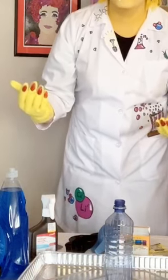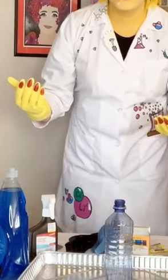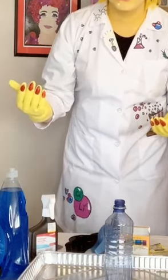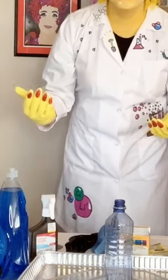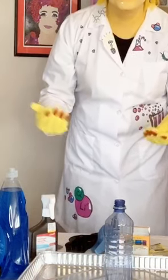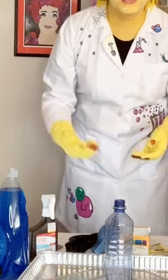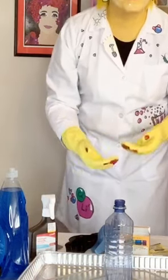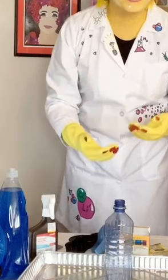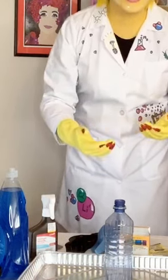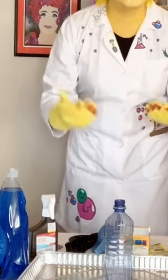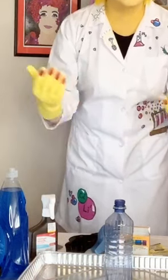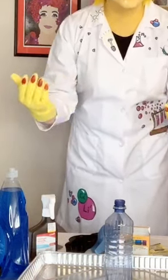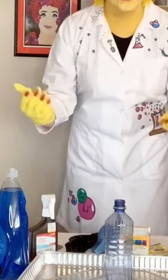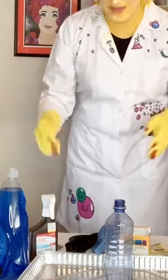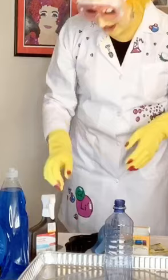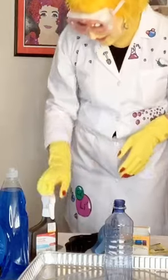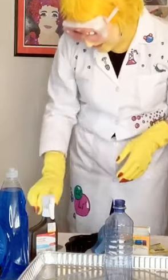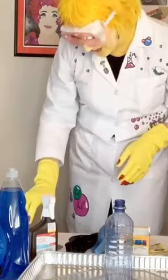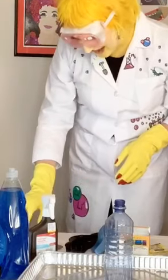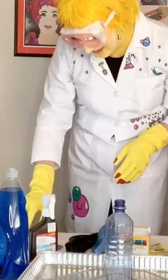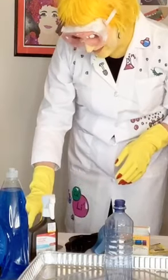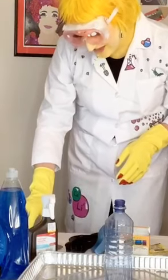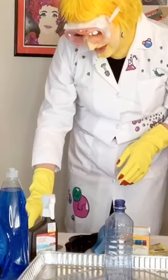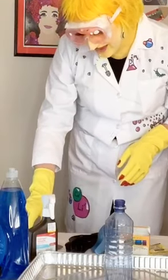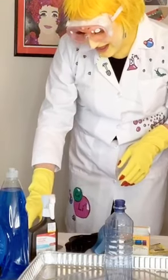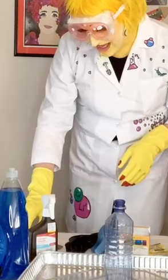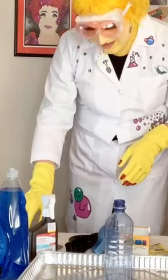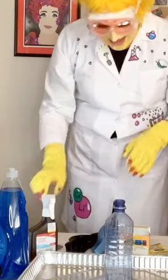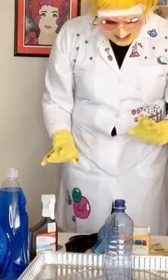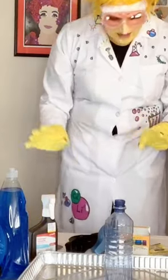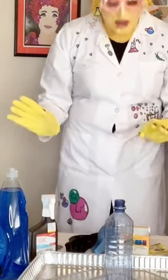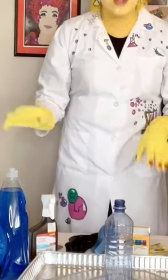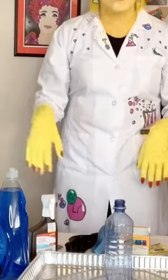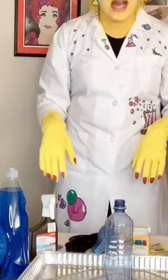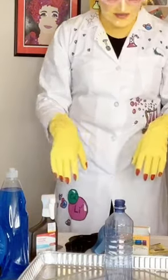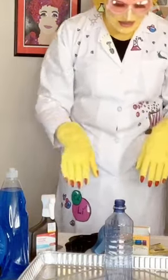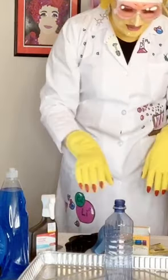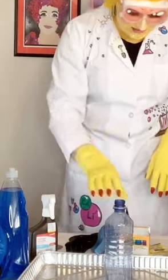fine! If not, maybe open a window. Okay. And then, you don't have to do this but